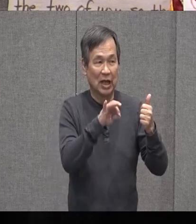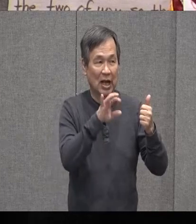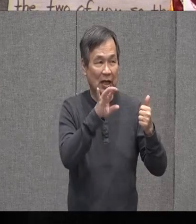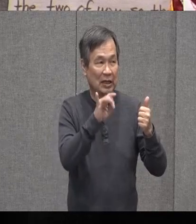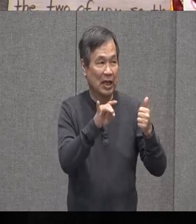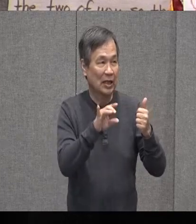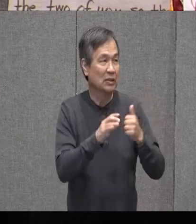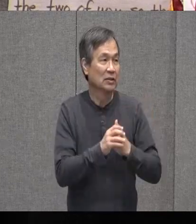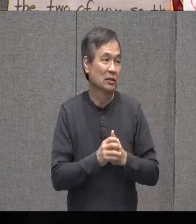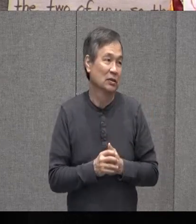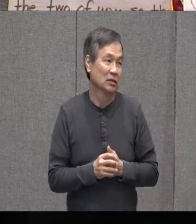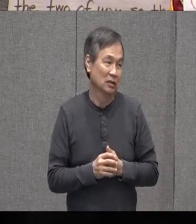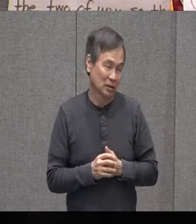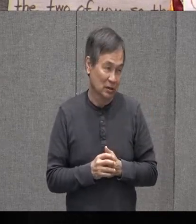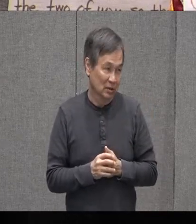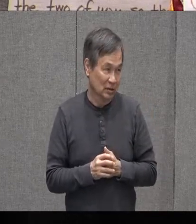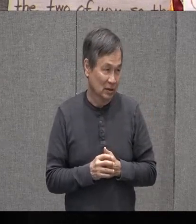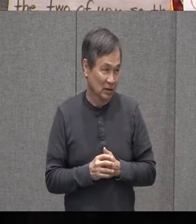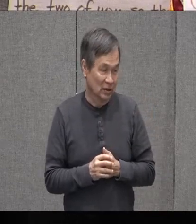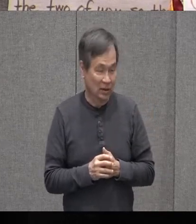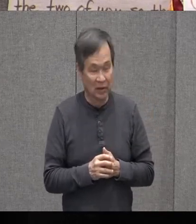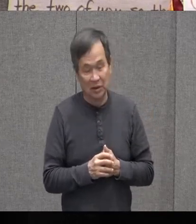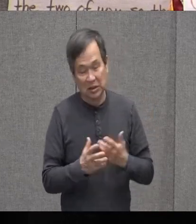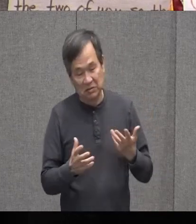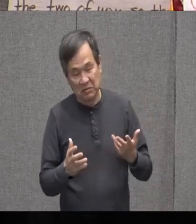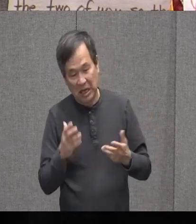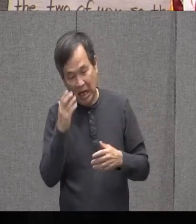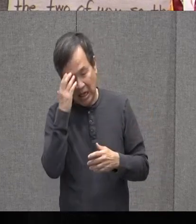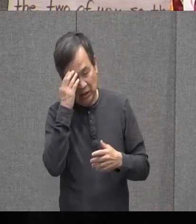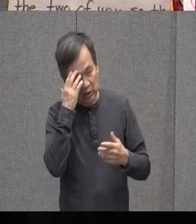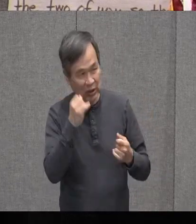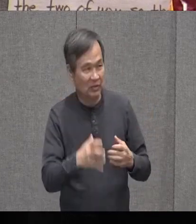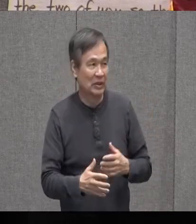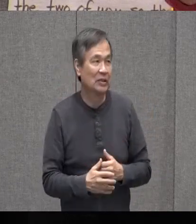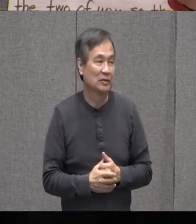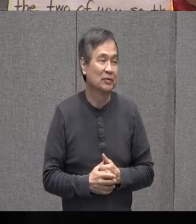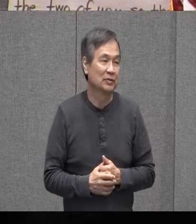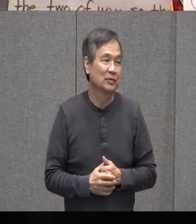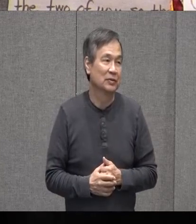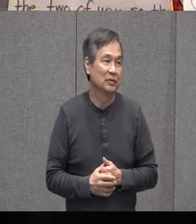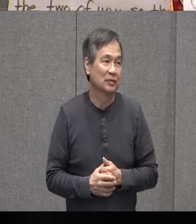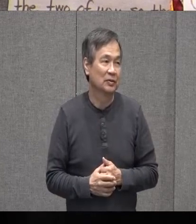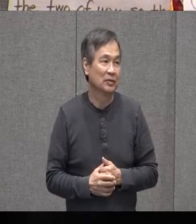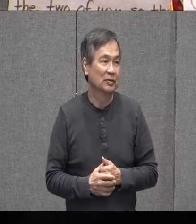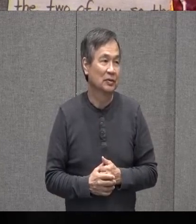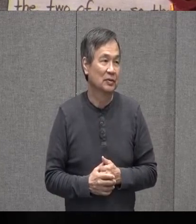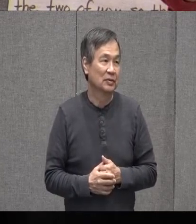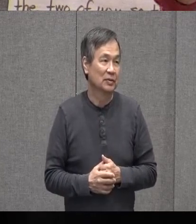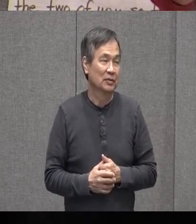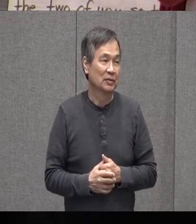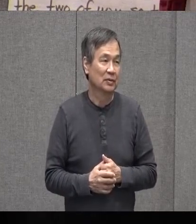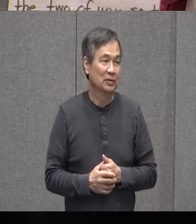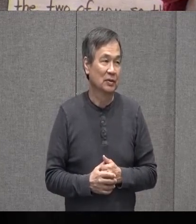I could've gone all the way back counting eight, but I knew I only had to go to eight so that's where I stopped. You could've counted up, too, right?